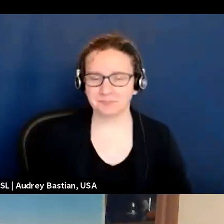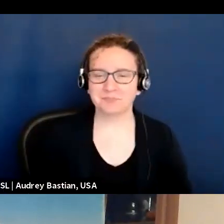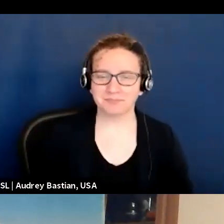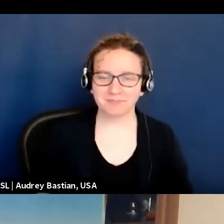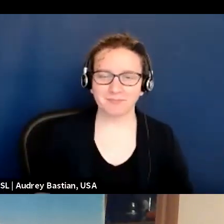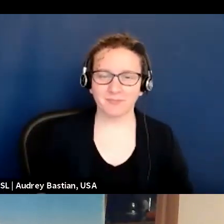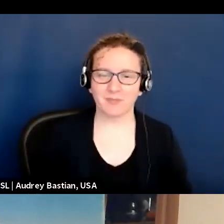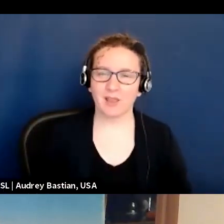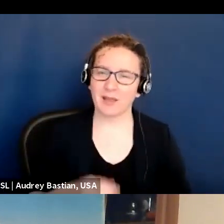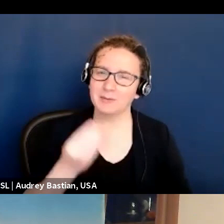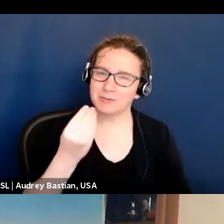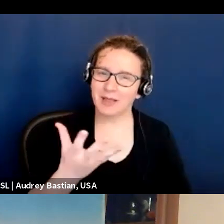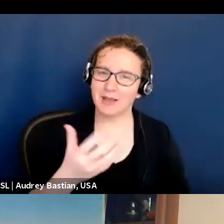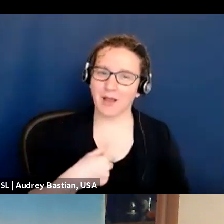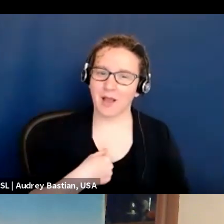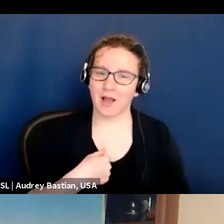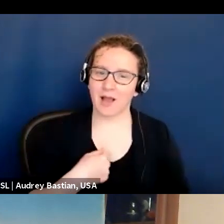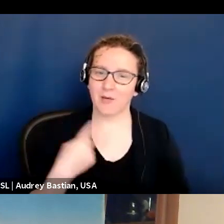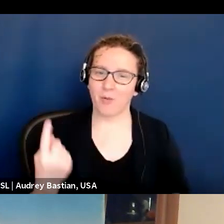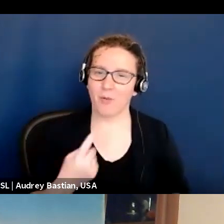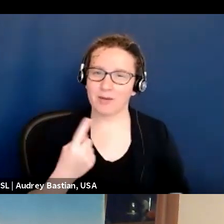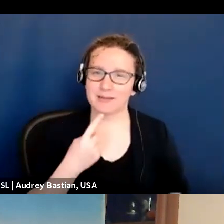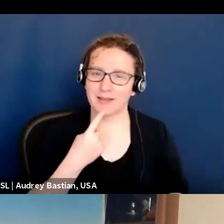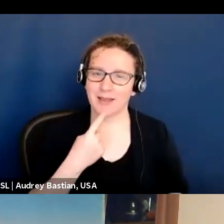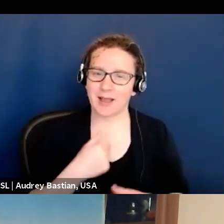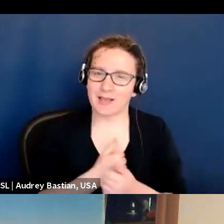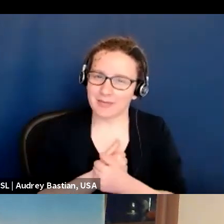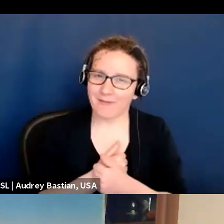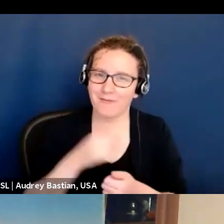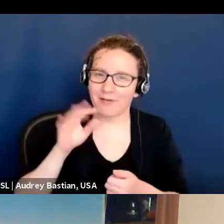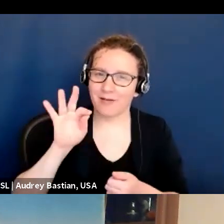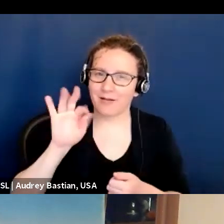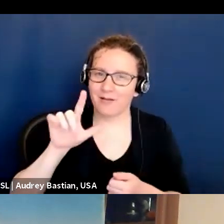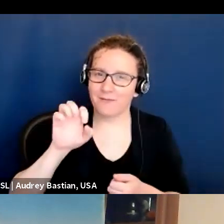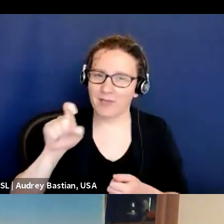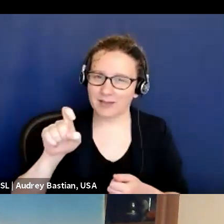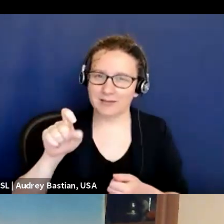say that I always say that I love FLEX and everything which is connected to FLEX, because